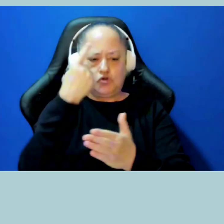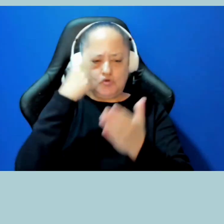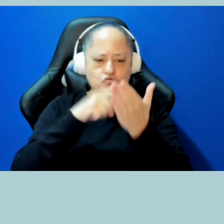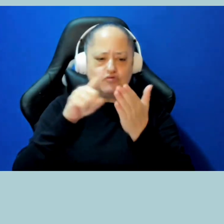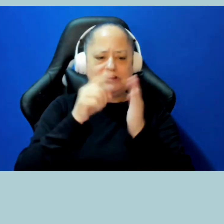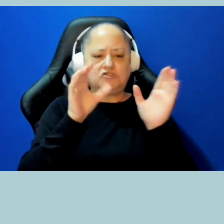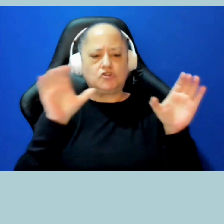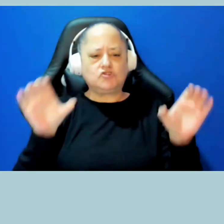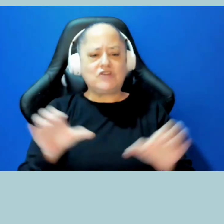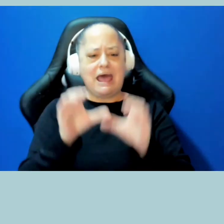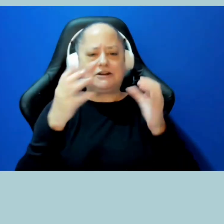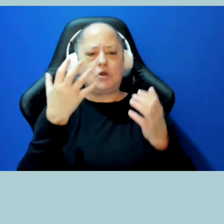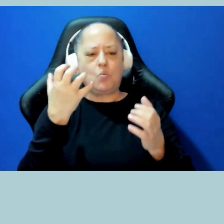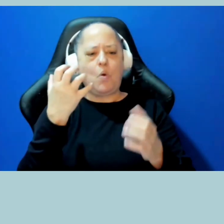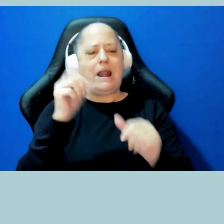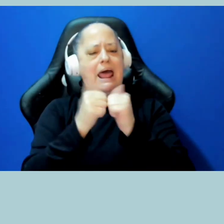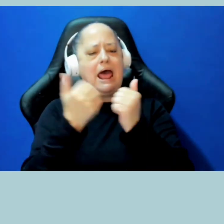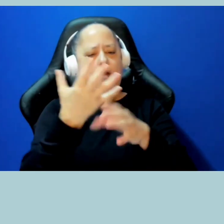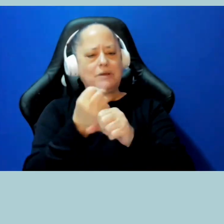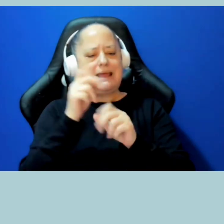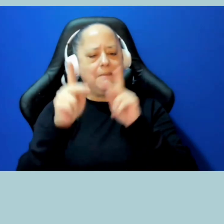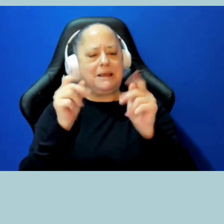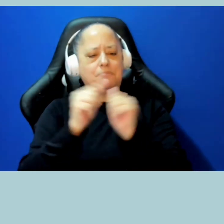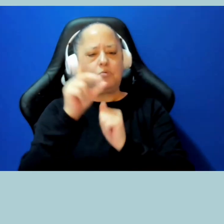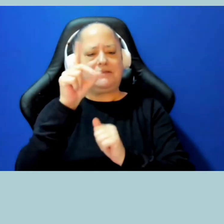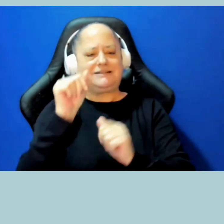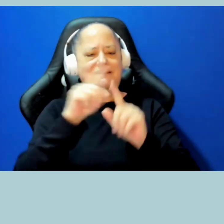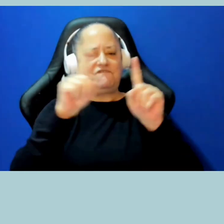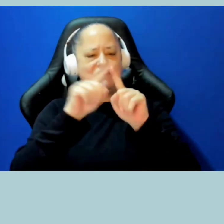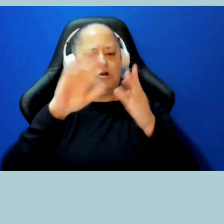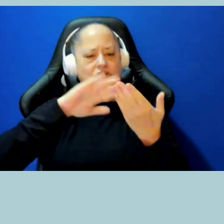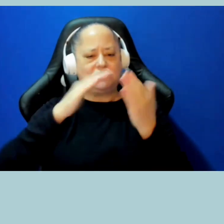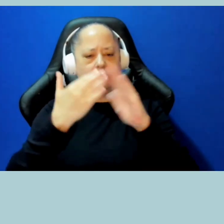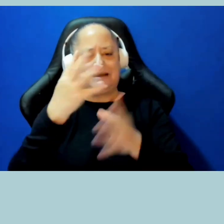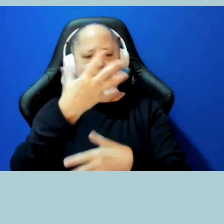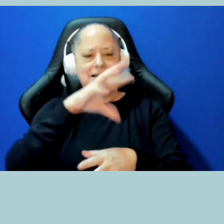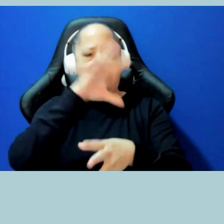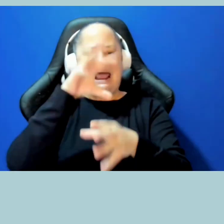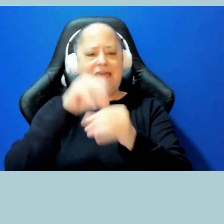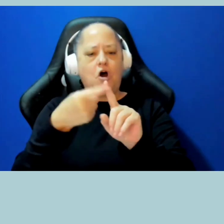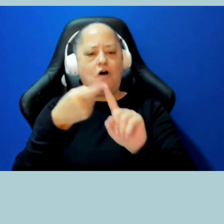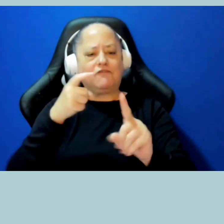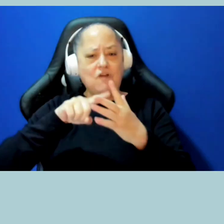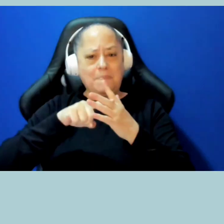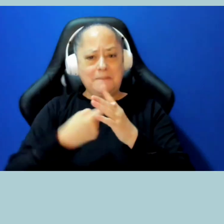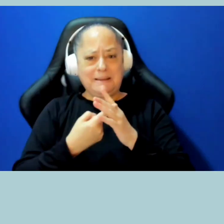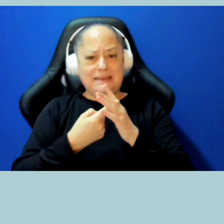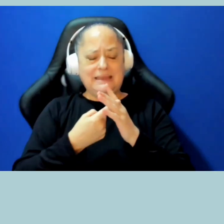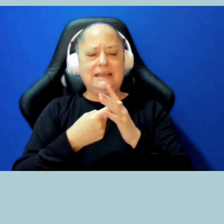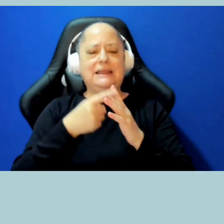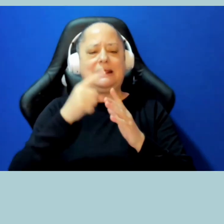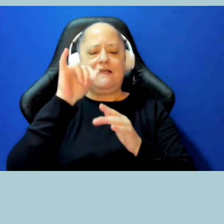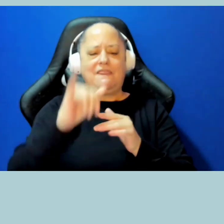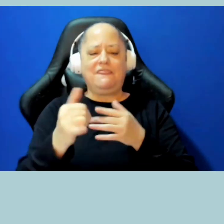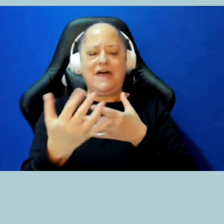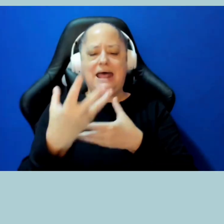get, how can we get people with disabilities in the various communities involved from the beginning? So the community engagement plan we're working on right now,